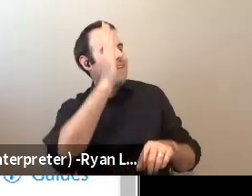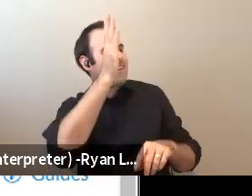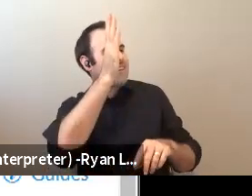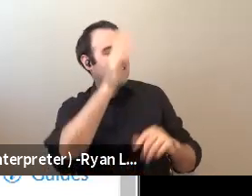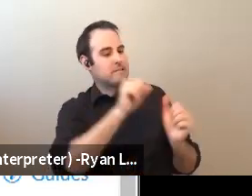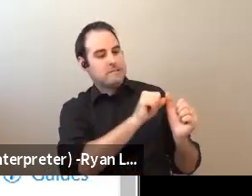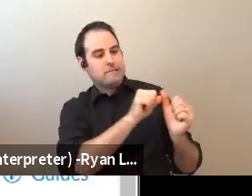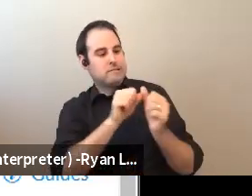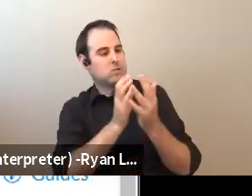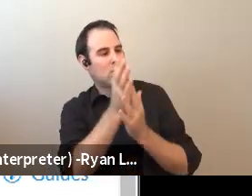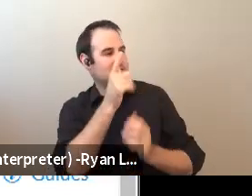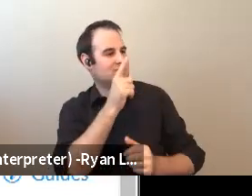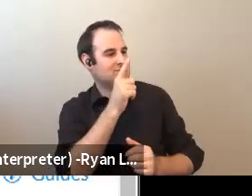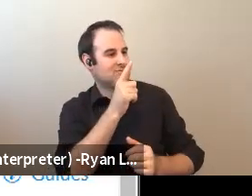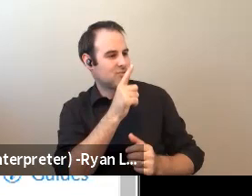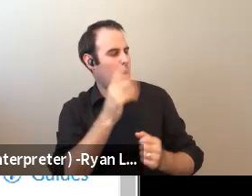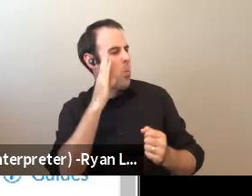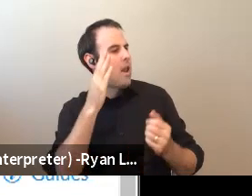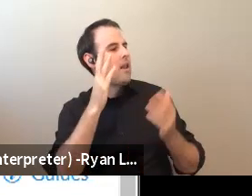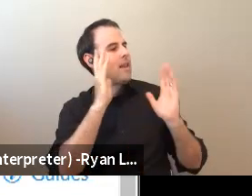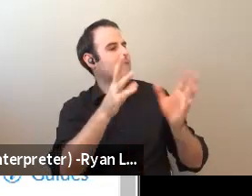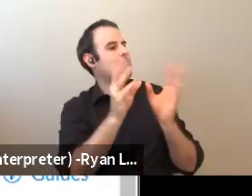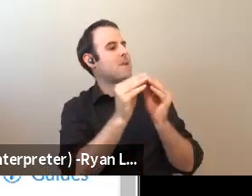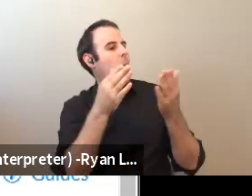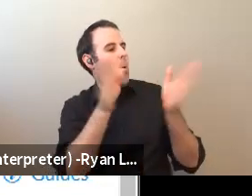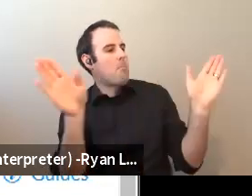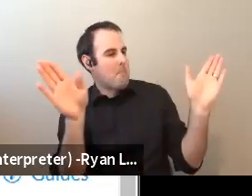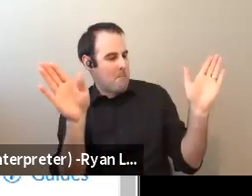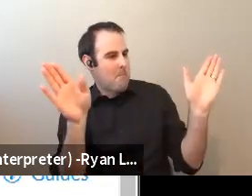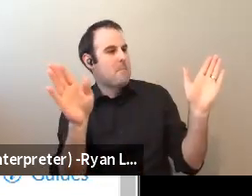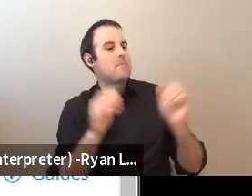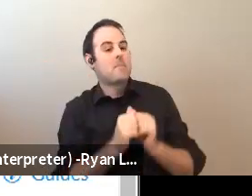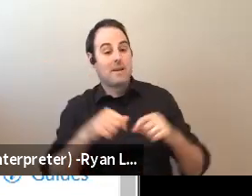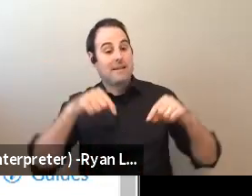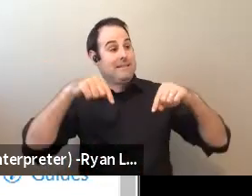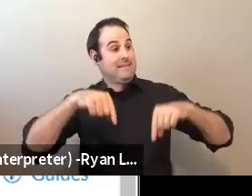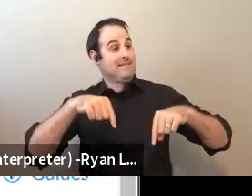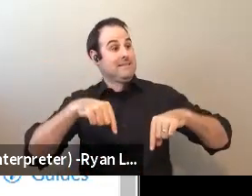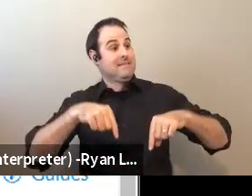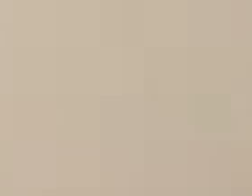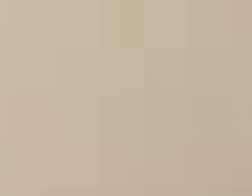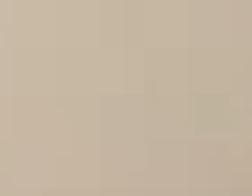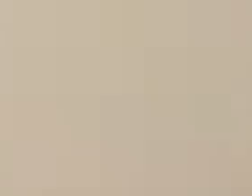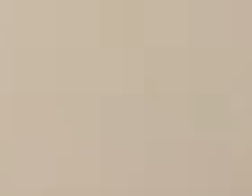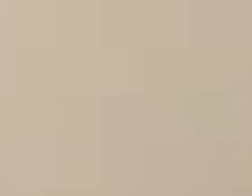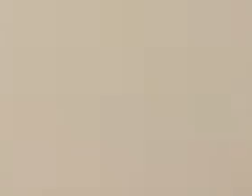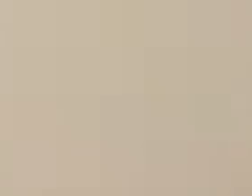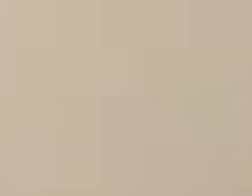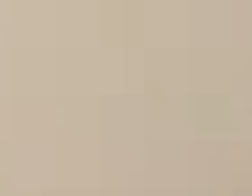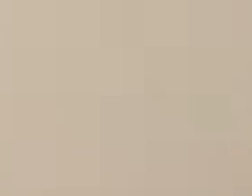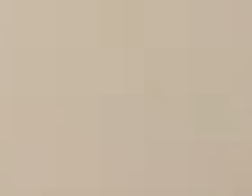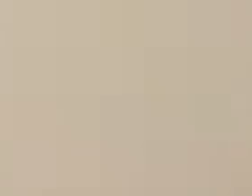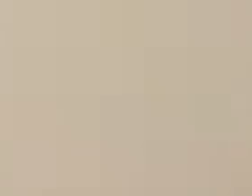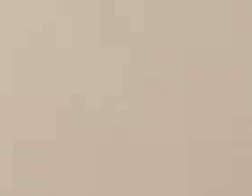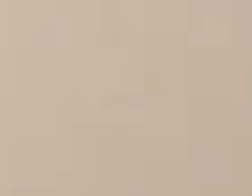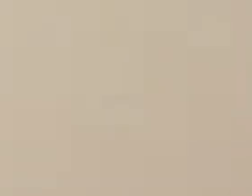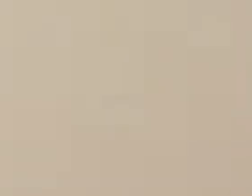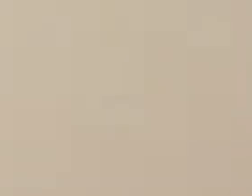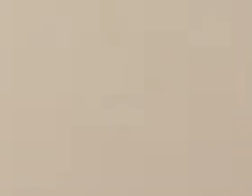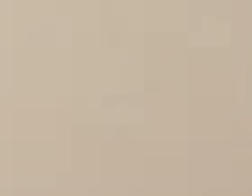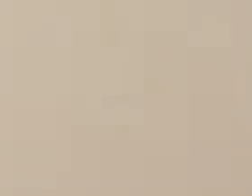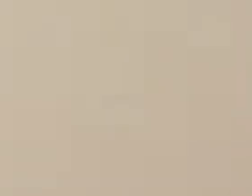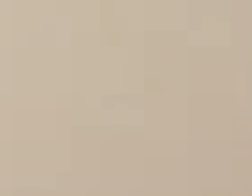Susi Nitzel: On you everybody for attending. I put the link to the session evaluation. Please fill that out. That's the only way that we can get better at doing what we do.